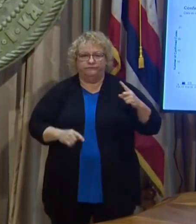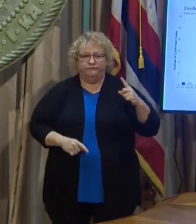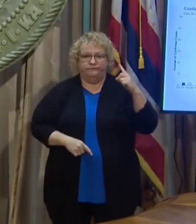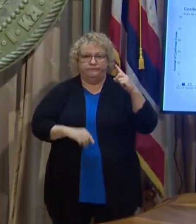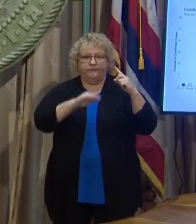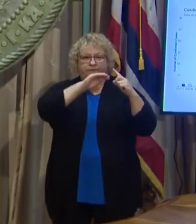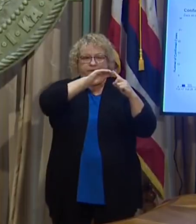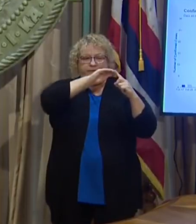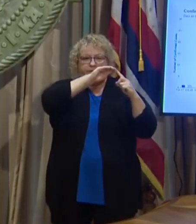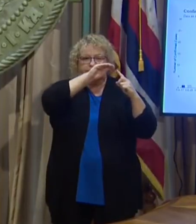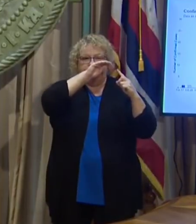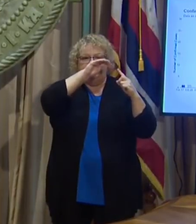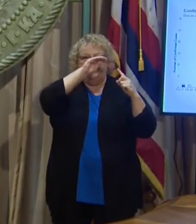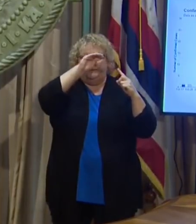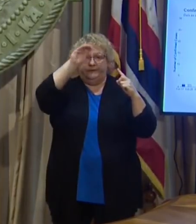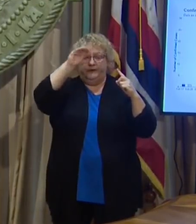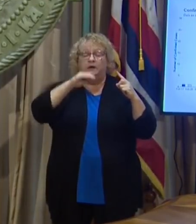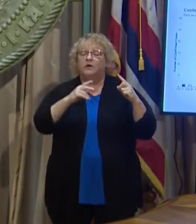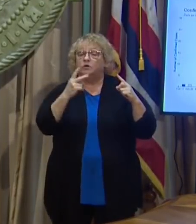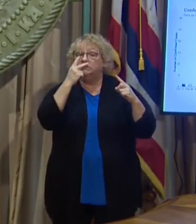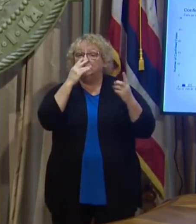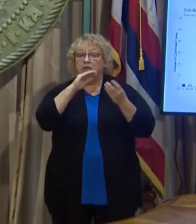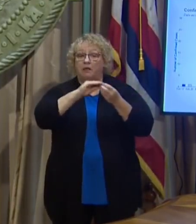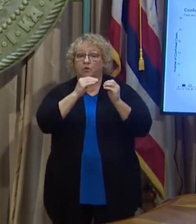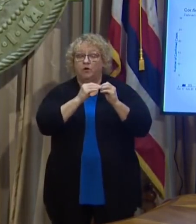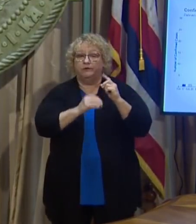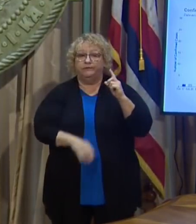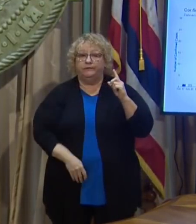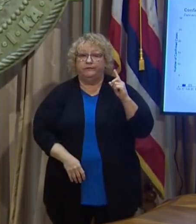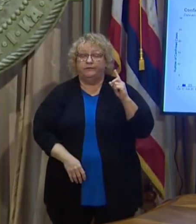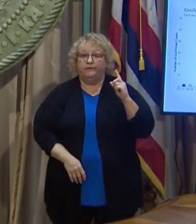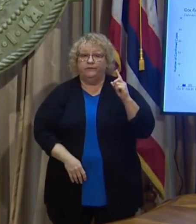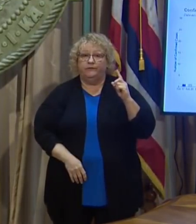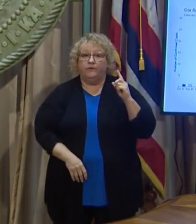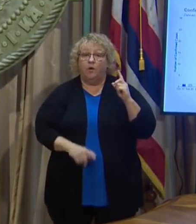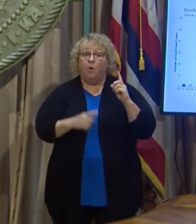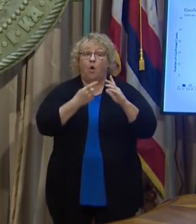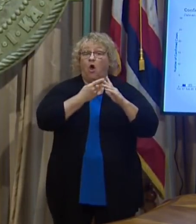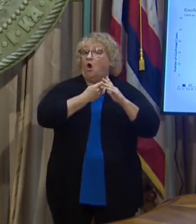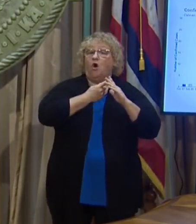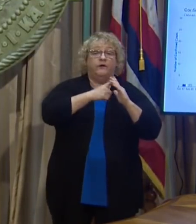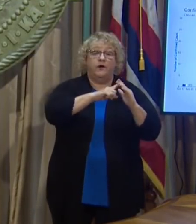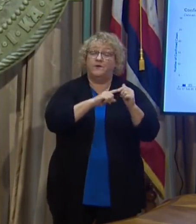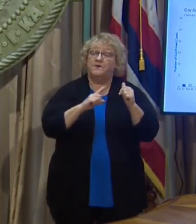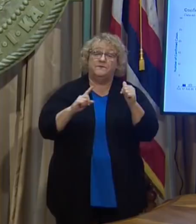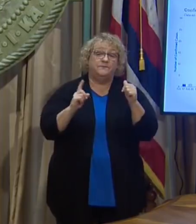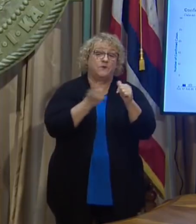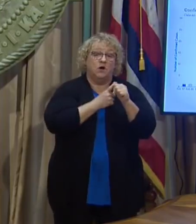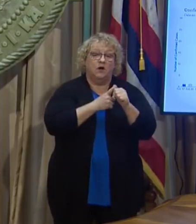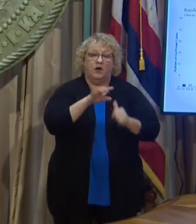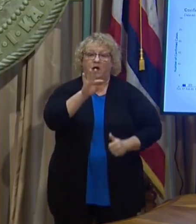ON MY LEFT IS THE EPIDEMIC CURVE. THE CURVE WE ALL TALK ABOUT FLATTENING.